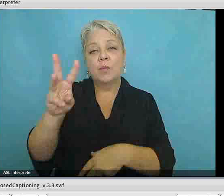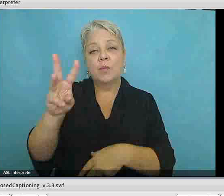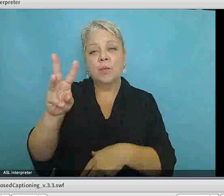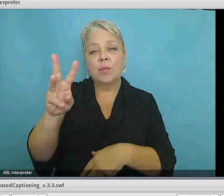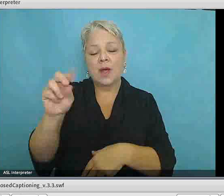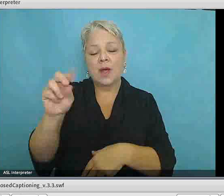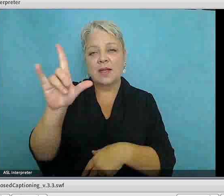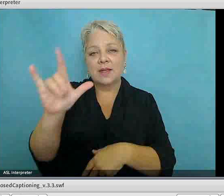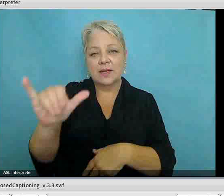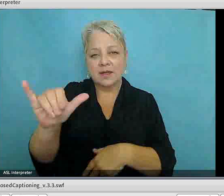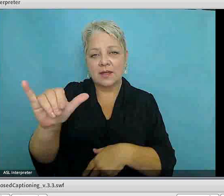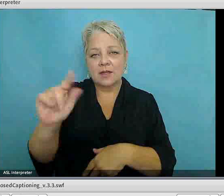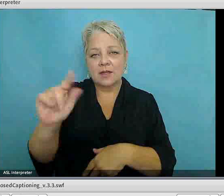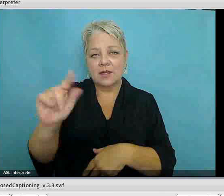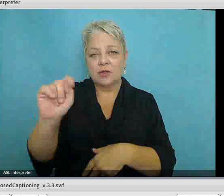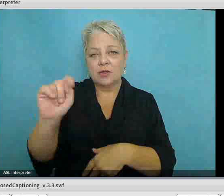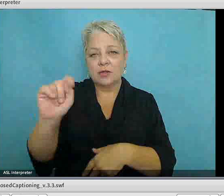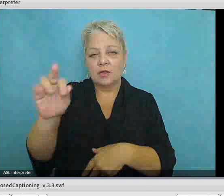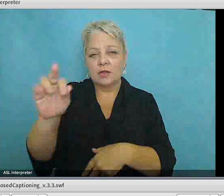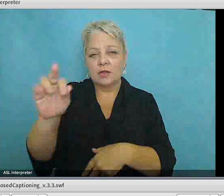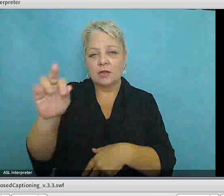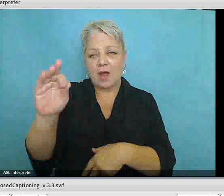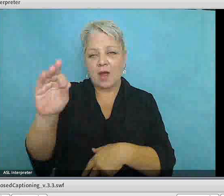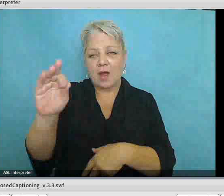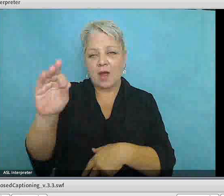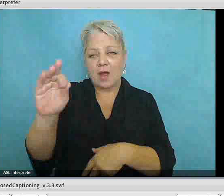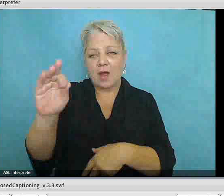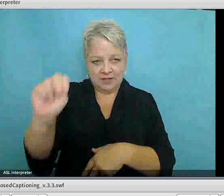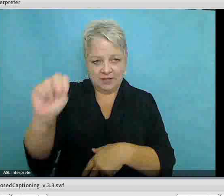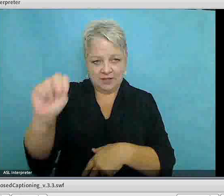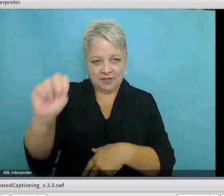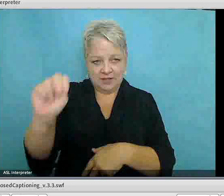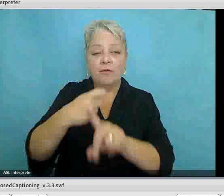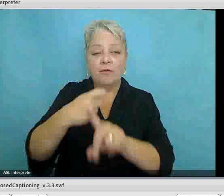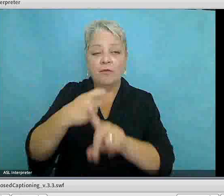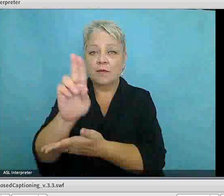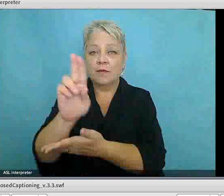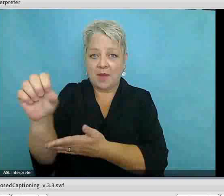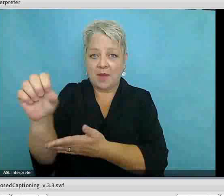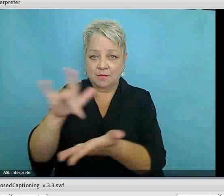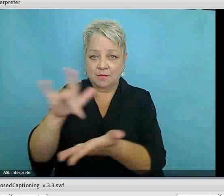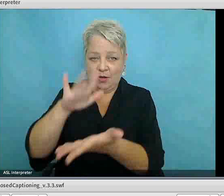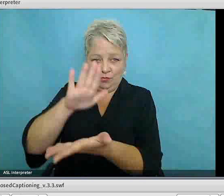Our presenter today is Robin Callahan, Deputy Medicaid Director for Policy and Programs